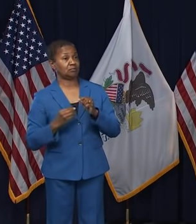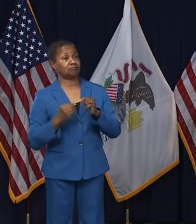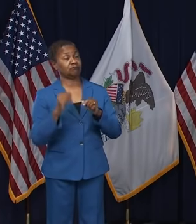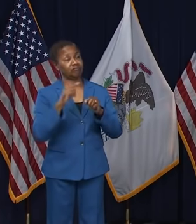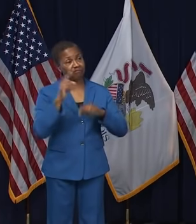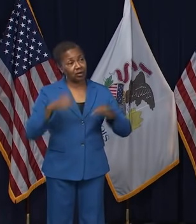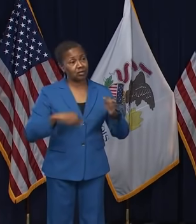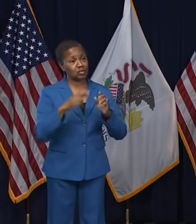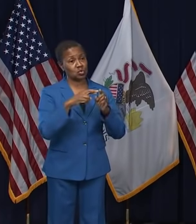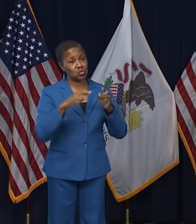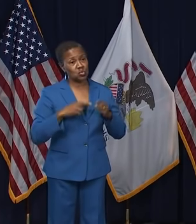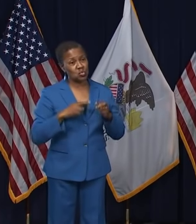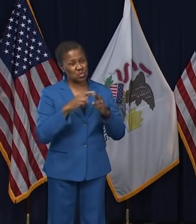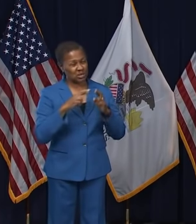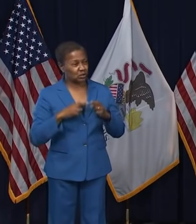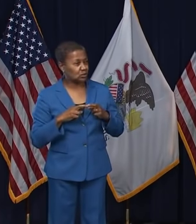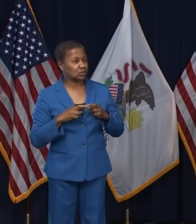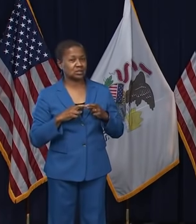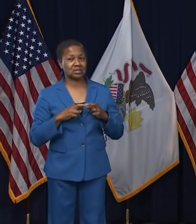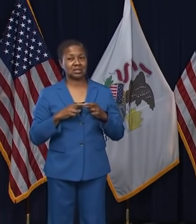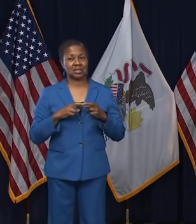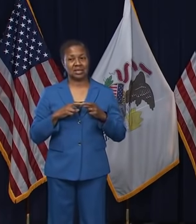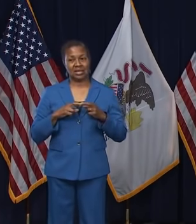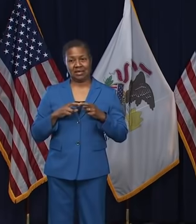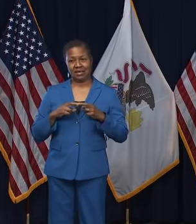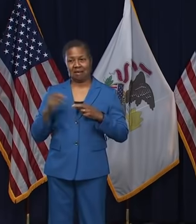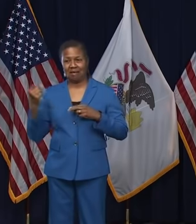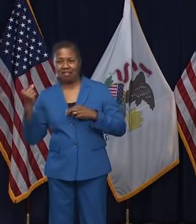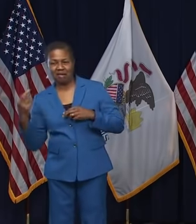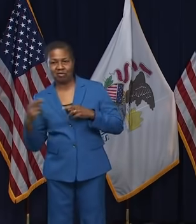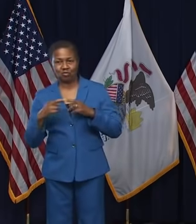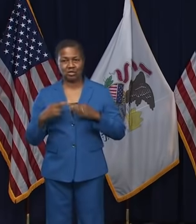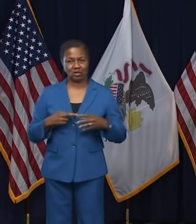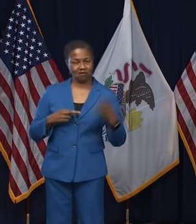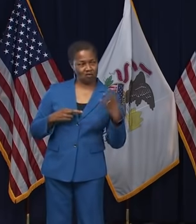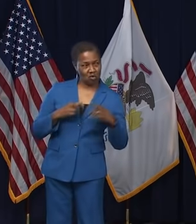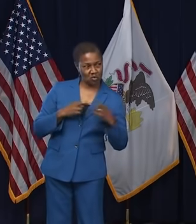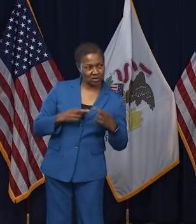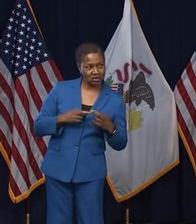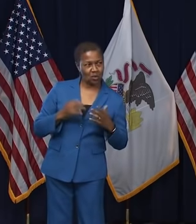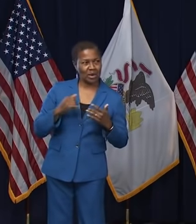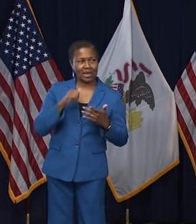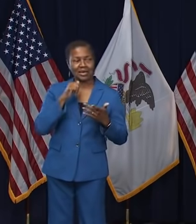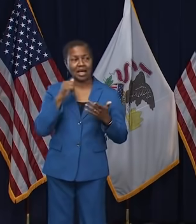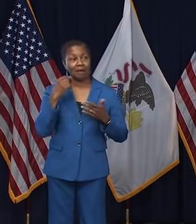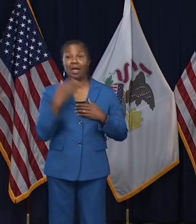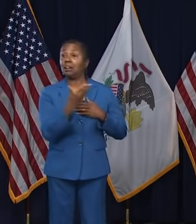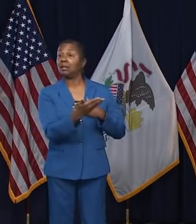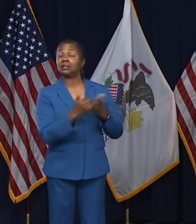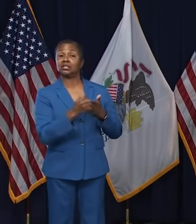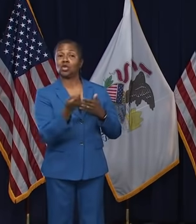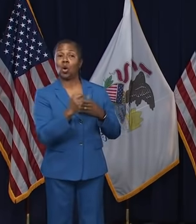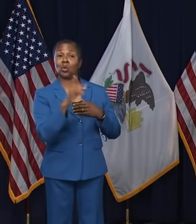time frame if they're not movie. Before we didn't have a